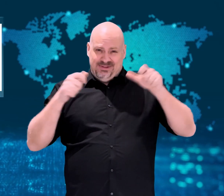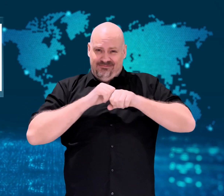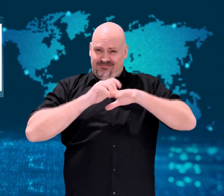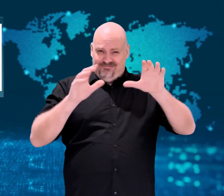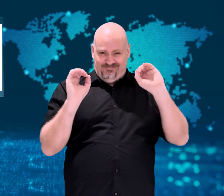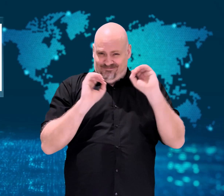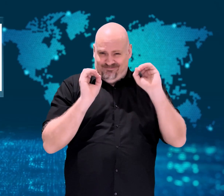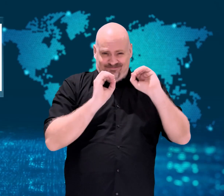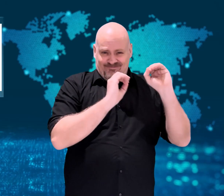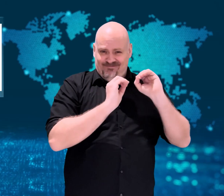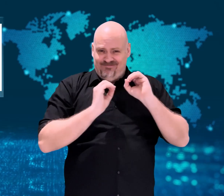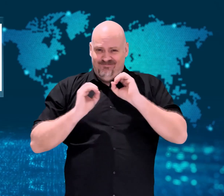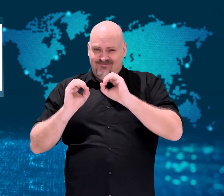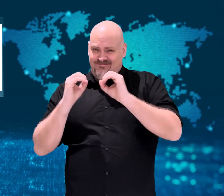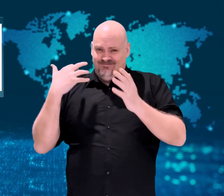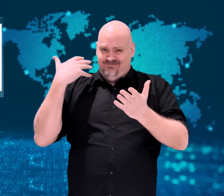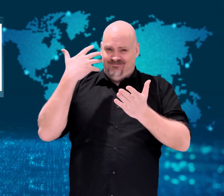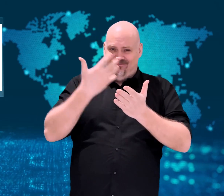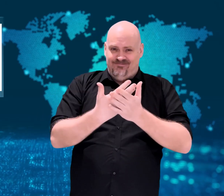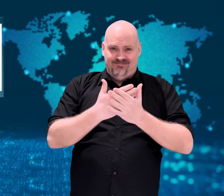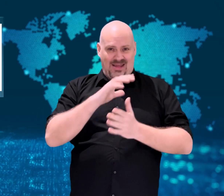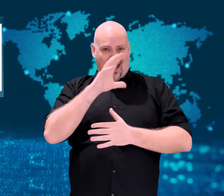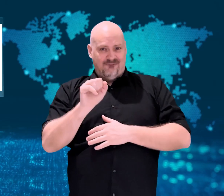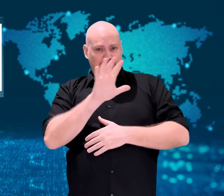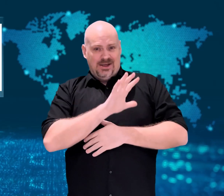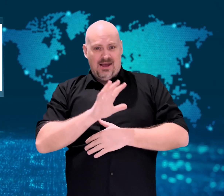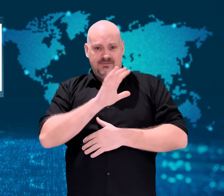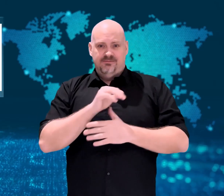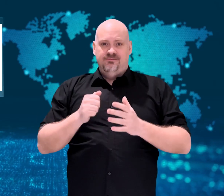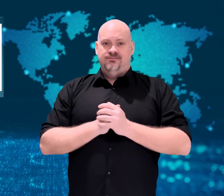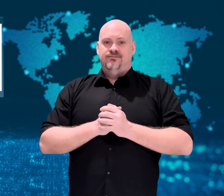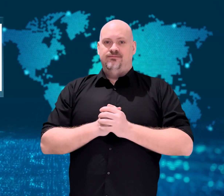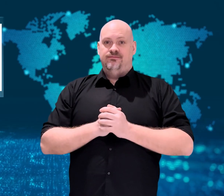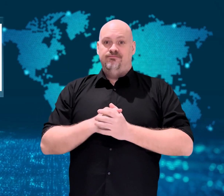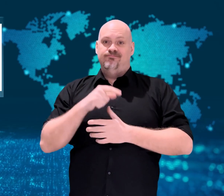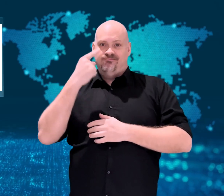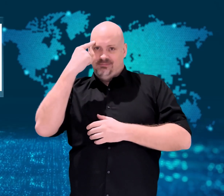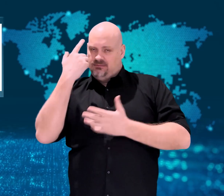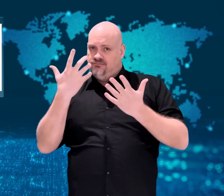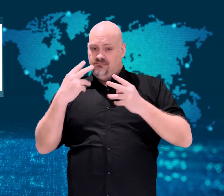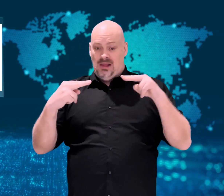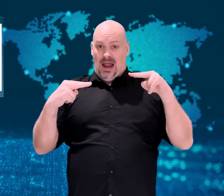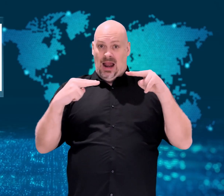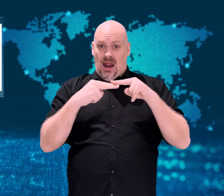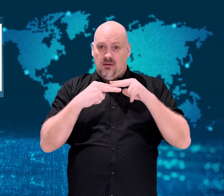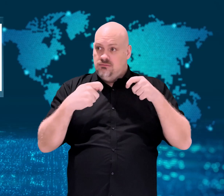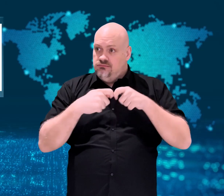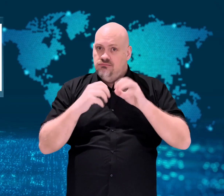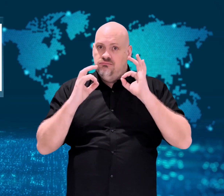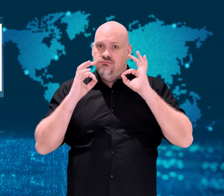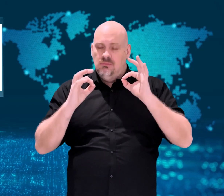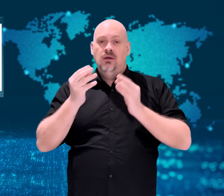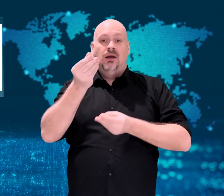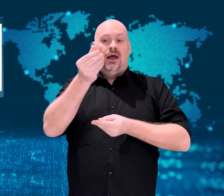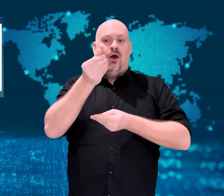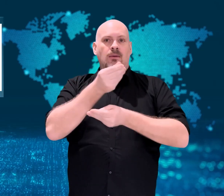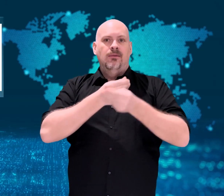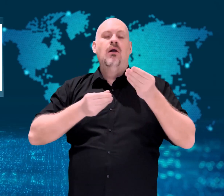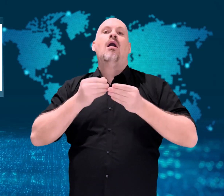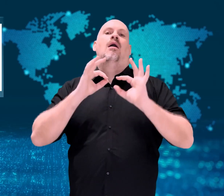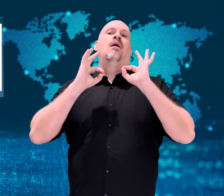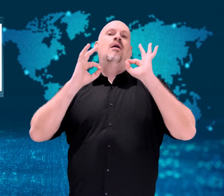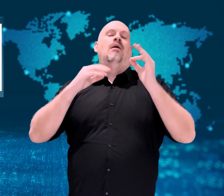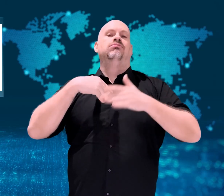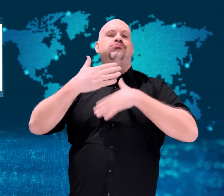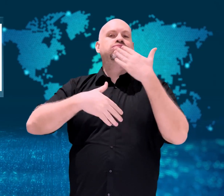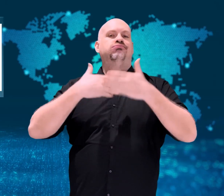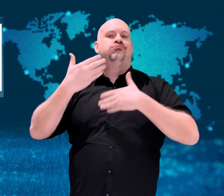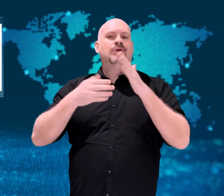Generating electricity may help revive the country’s economy.